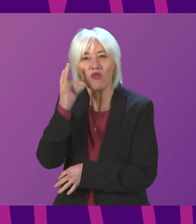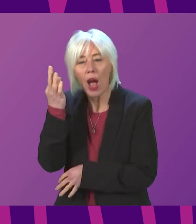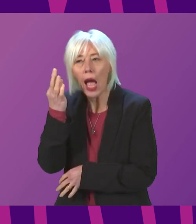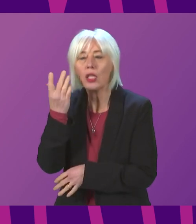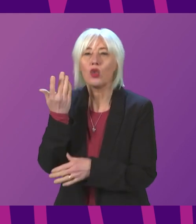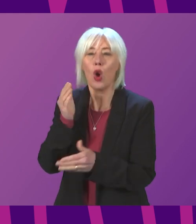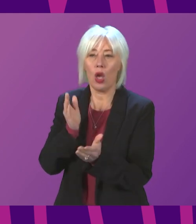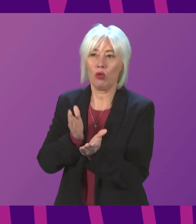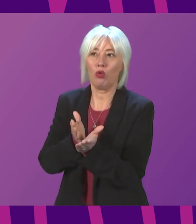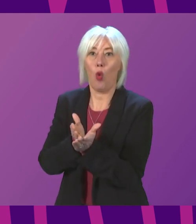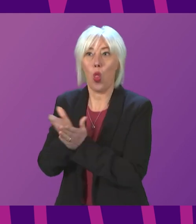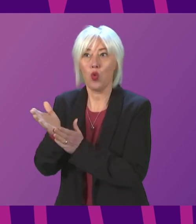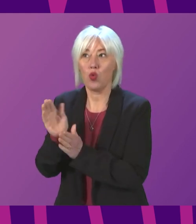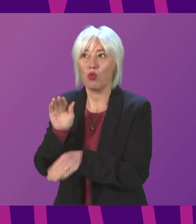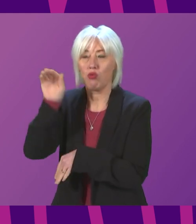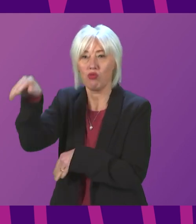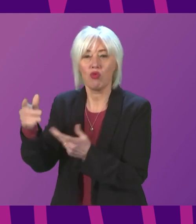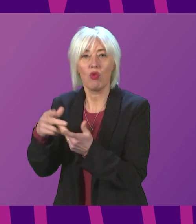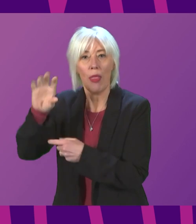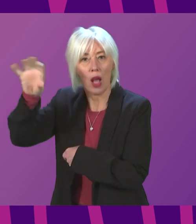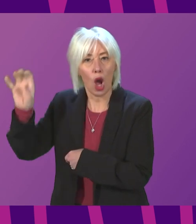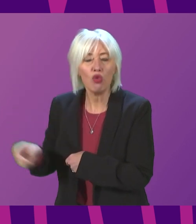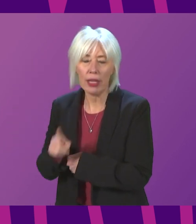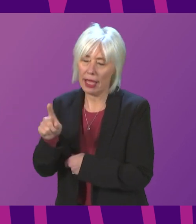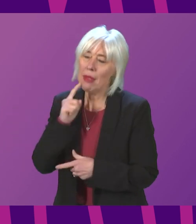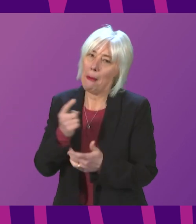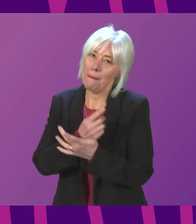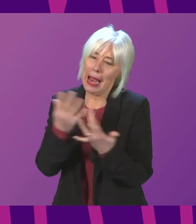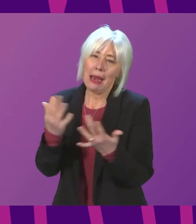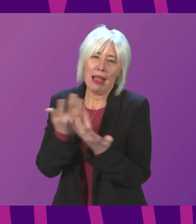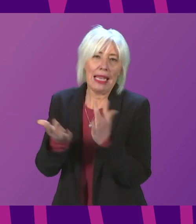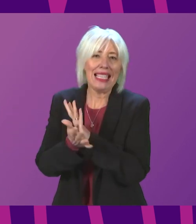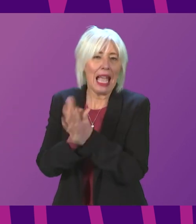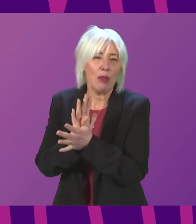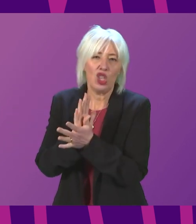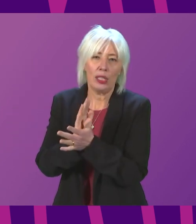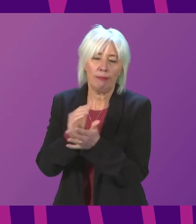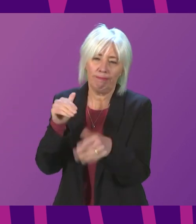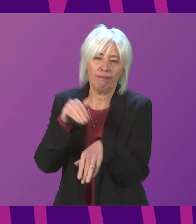elsewhere in the EU. That is one of the many damaging consequences of the UK no longer